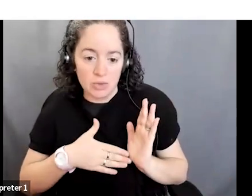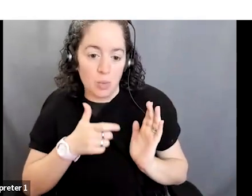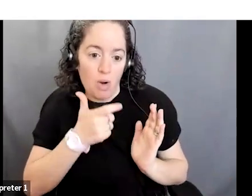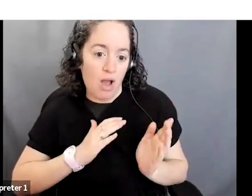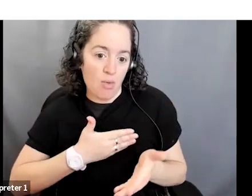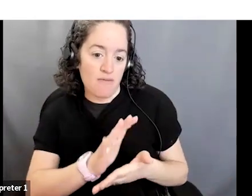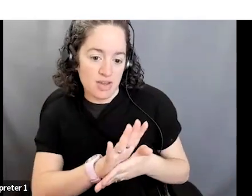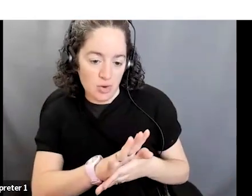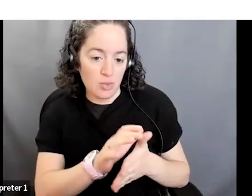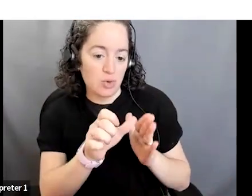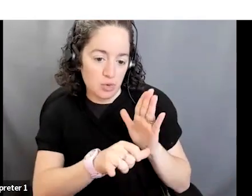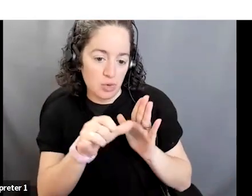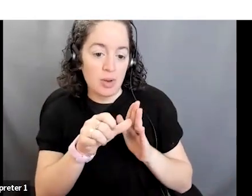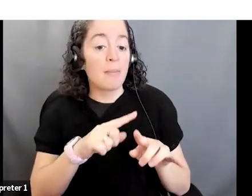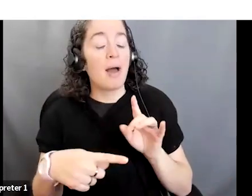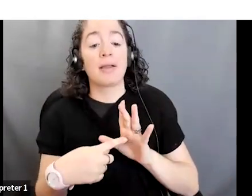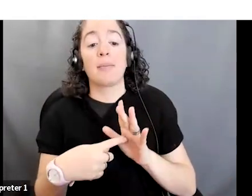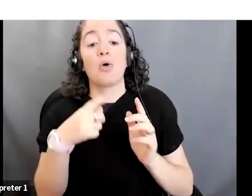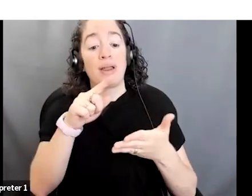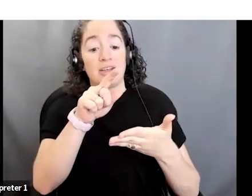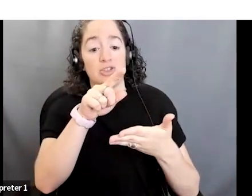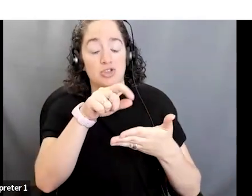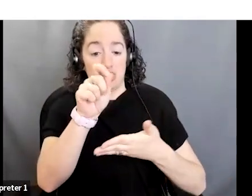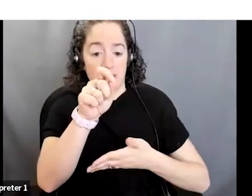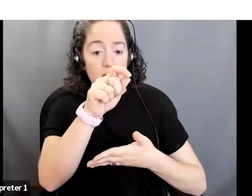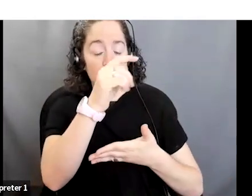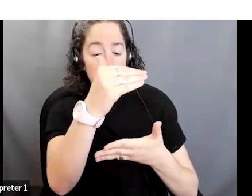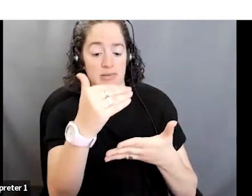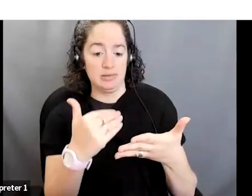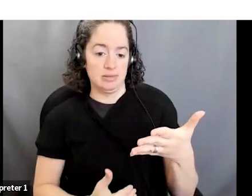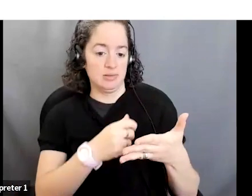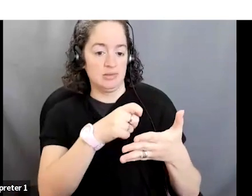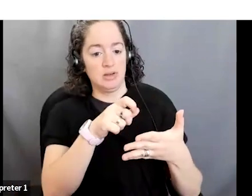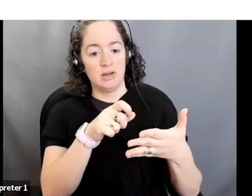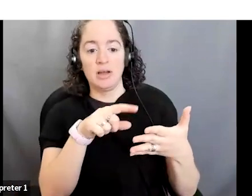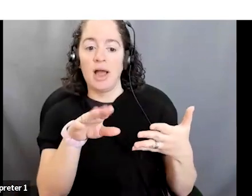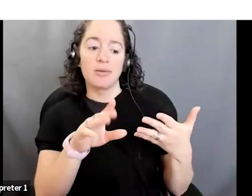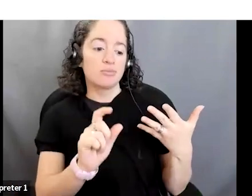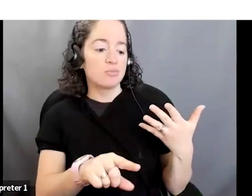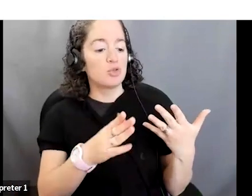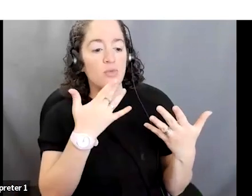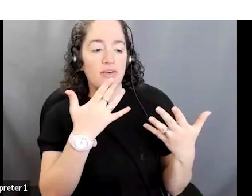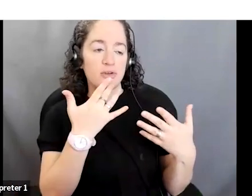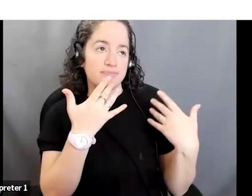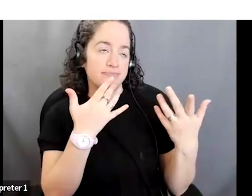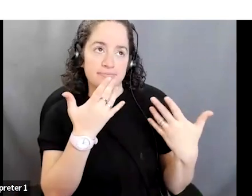For example, with the checkboxes, we ran into a lot of, it would ask what was your favorite, type of chocolate or something, I think.